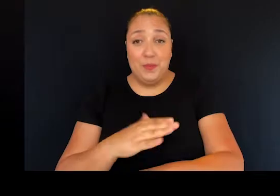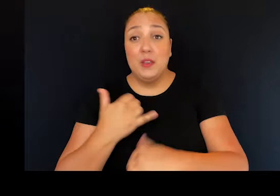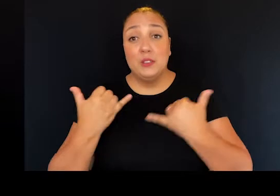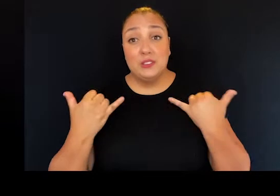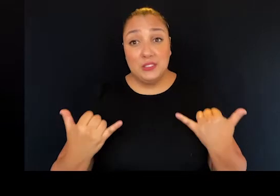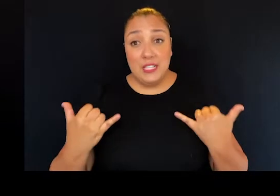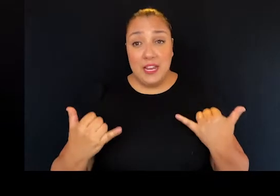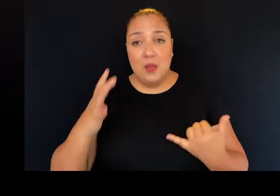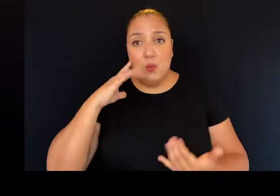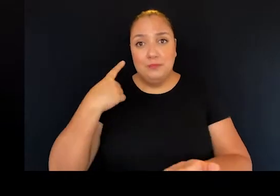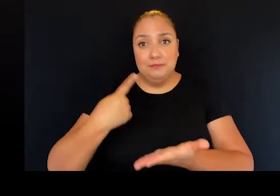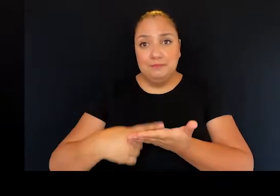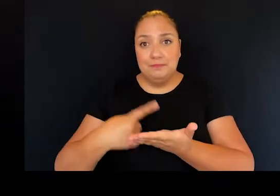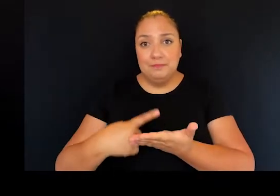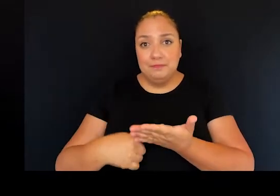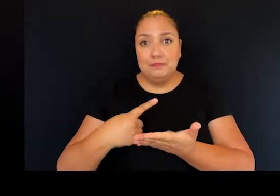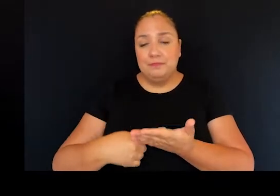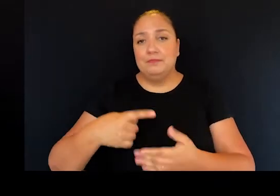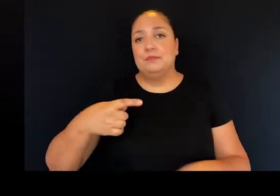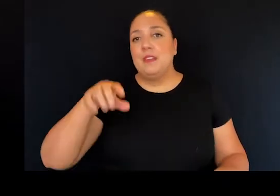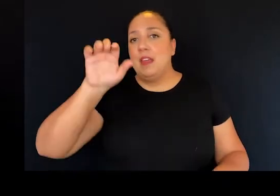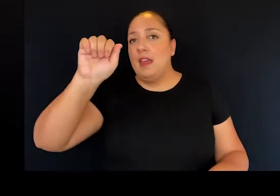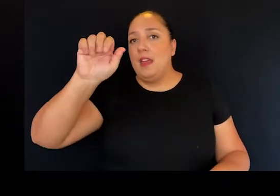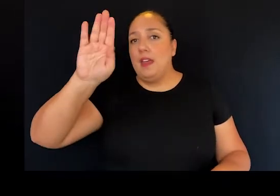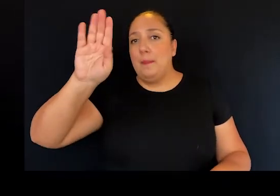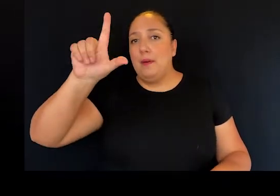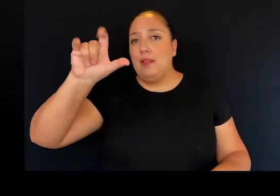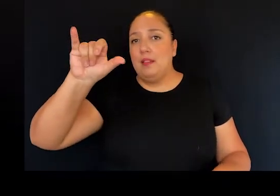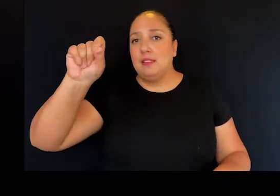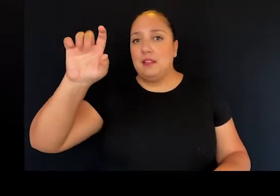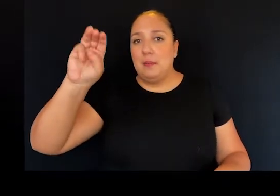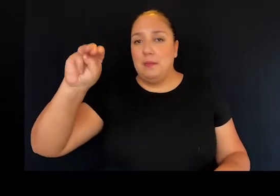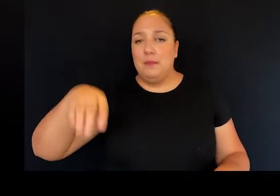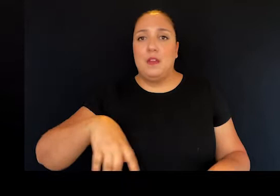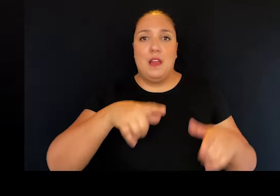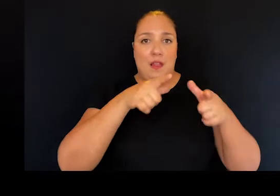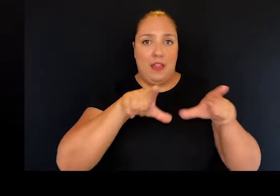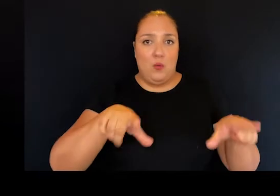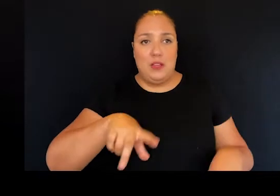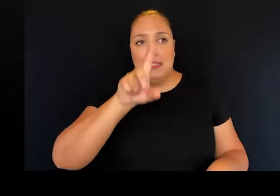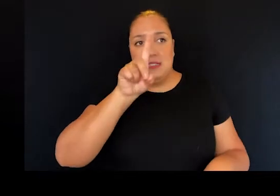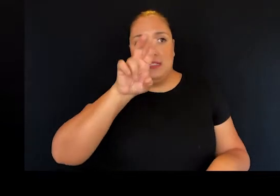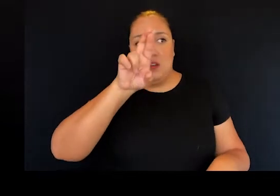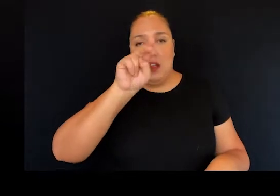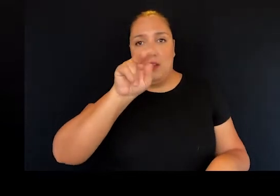And so today, we're gonna talk about ableism and language, and we're welcoming DRNY's CAP